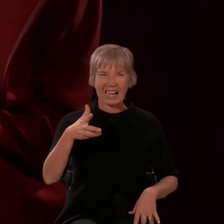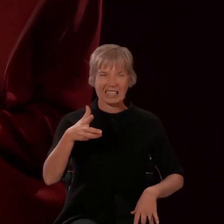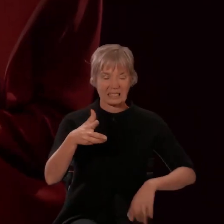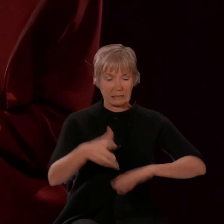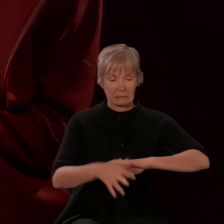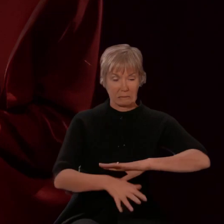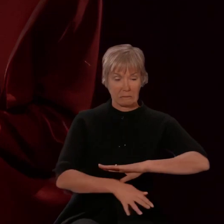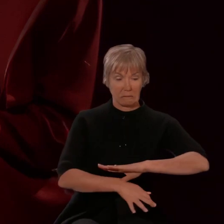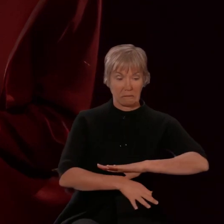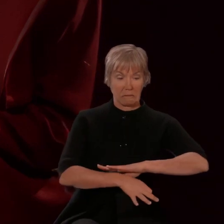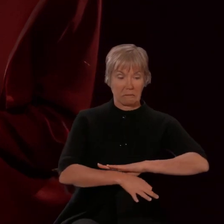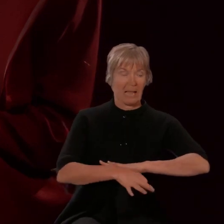(chuckling)